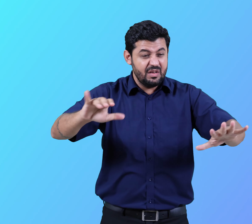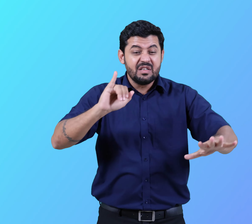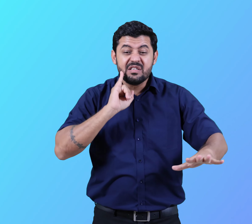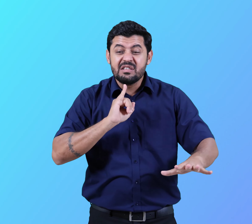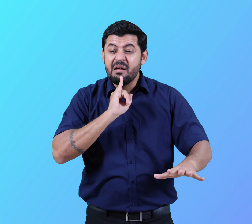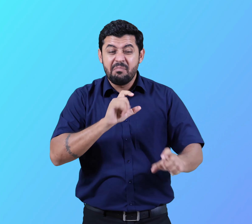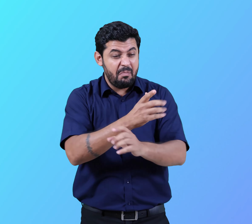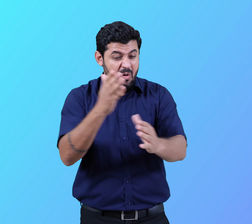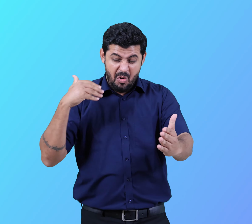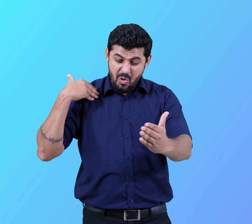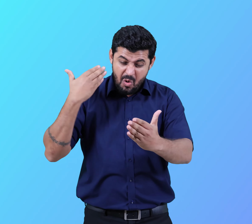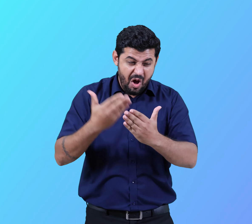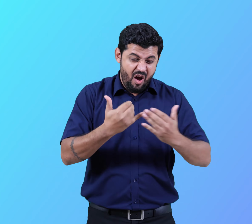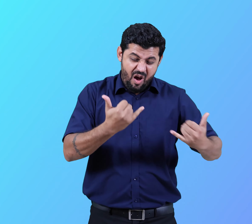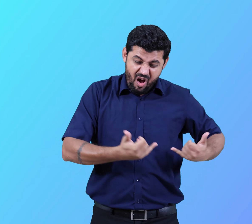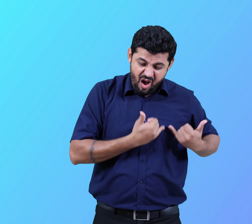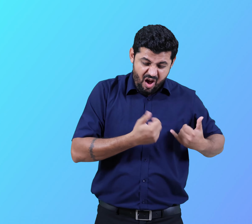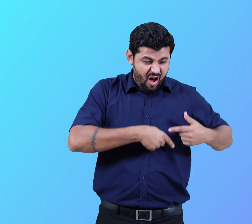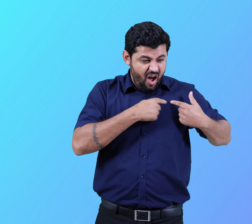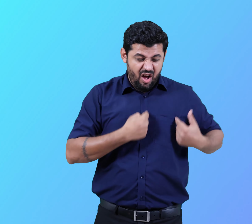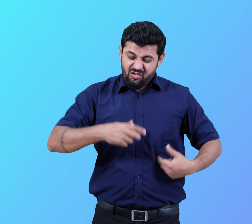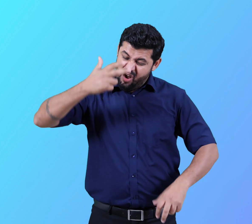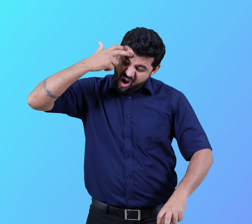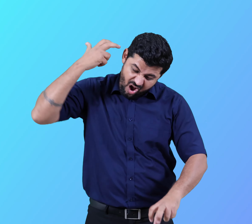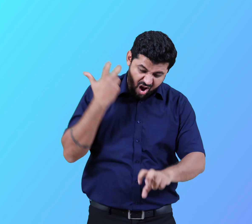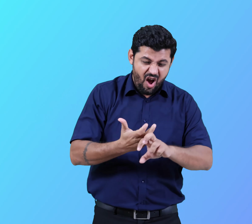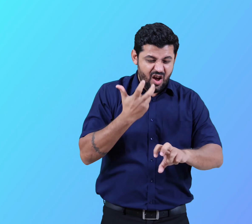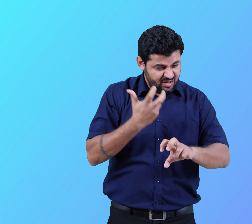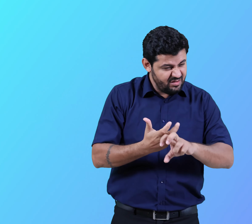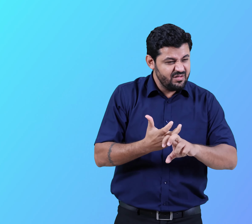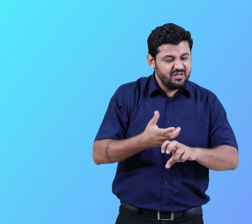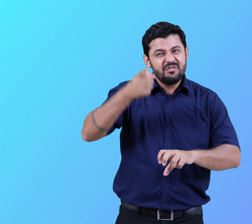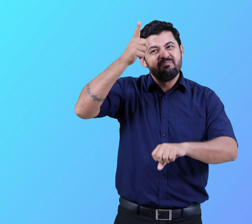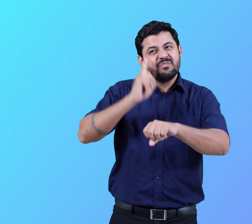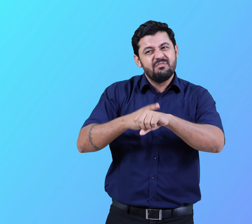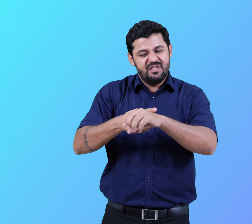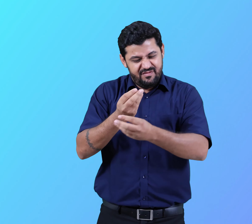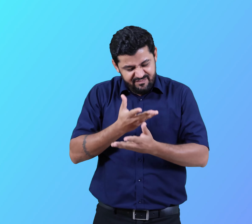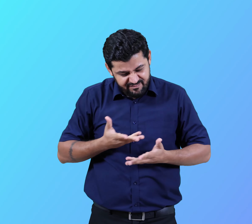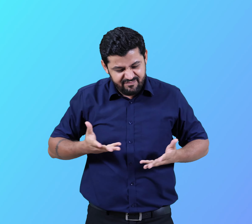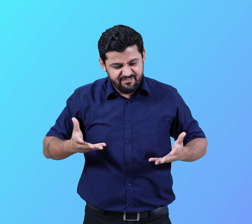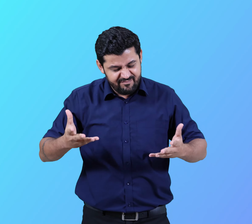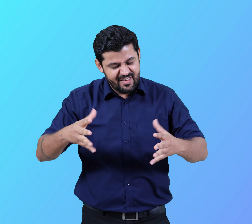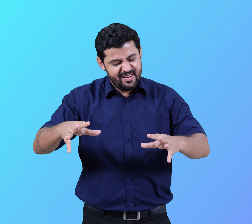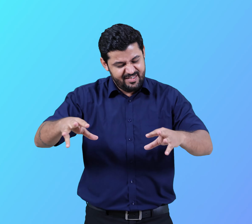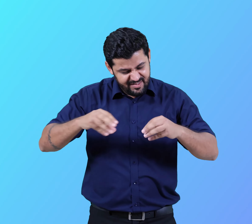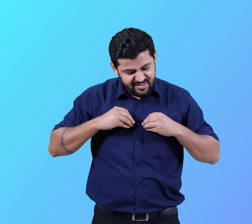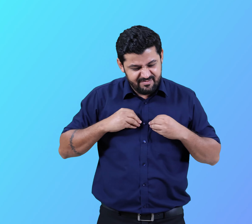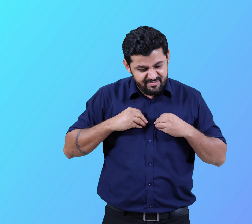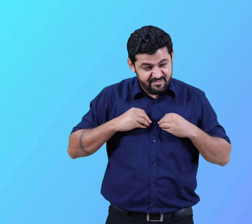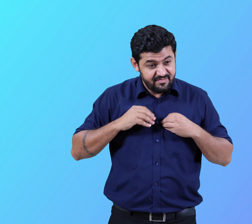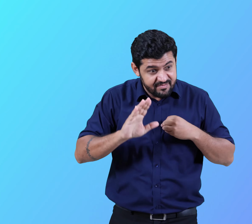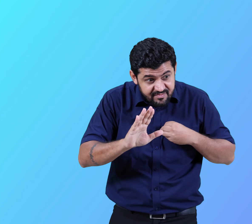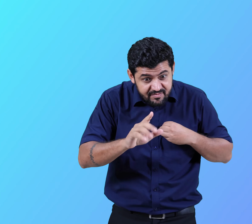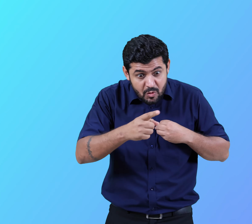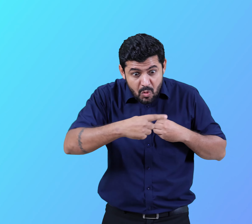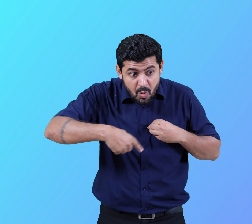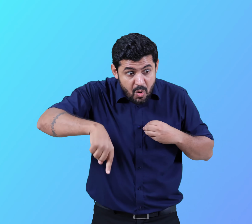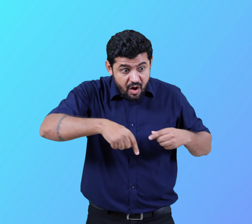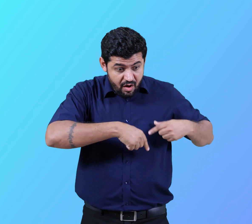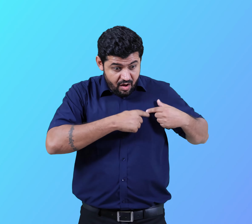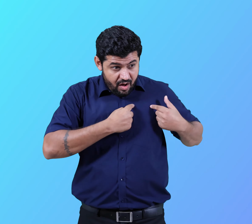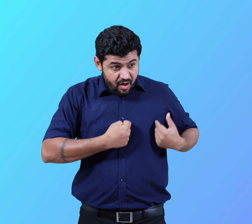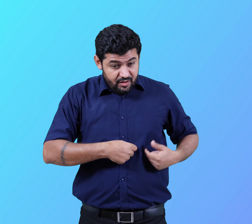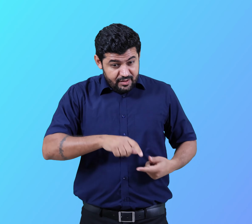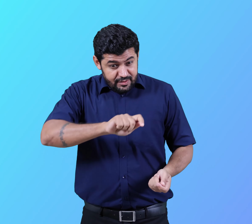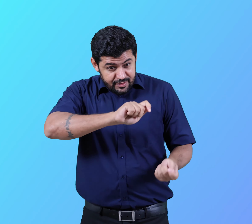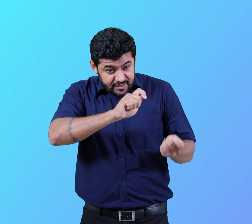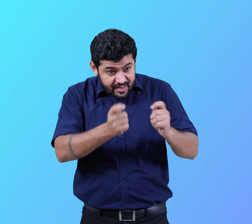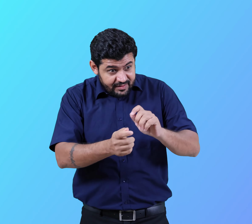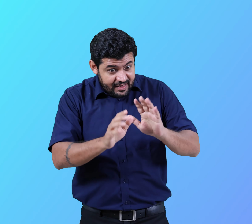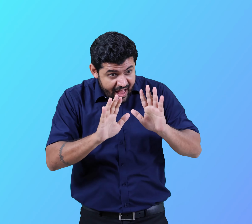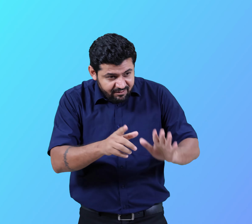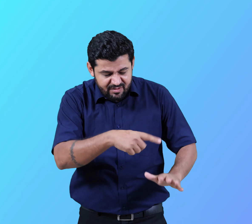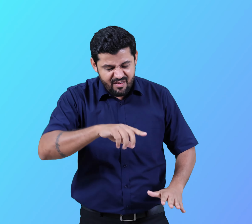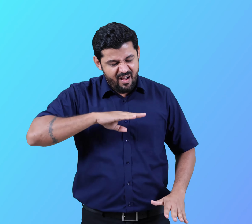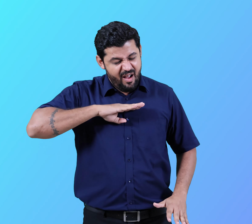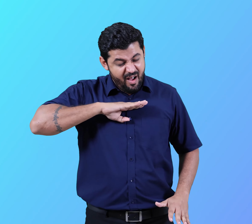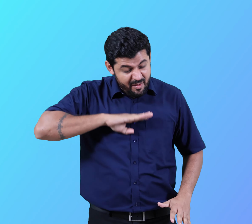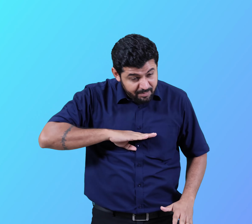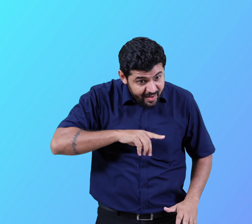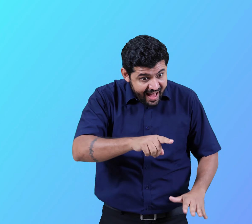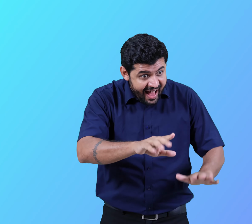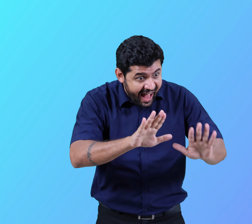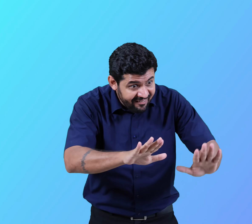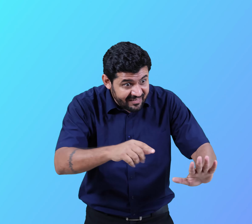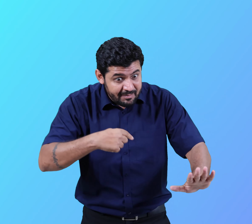And maybe these stubborn people will become humble and accept the punishment for their sin.